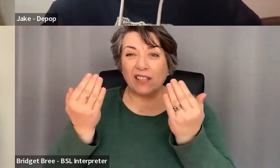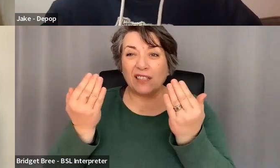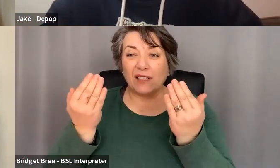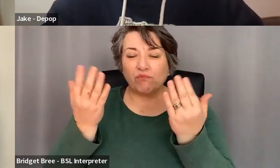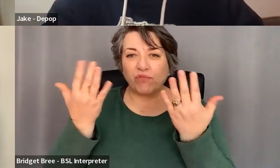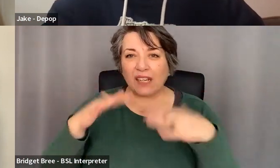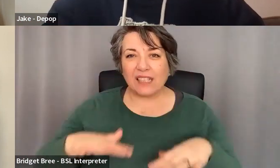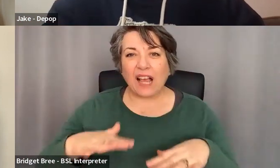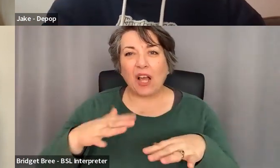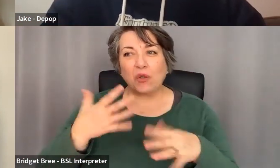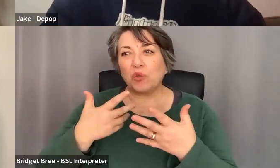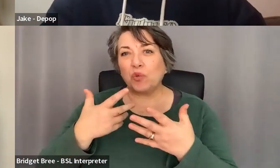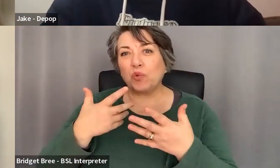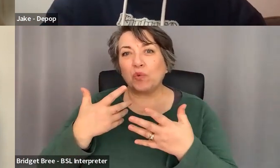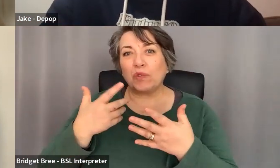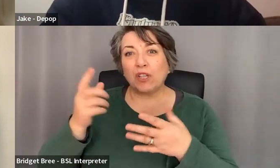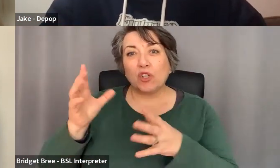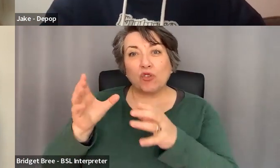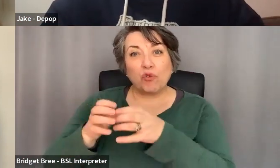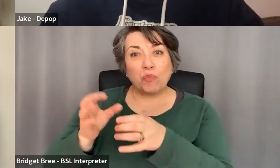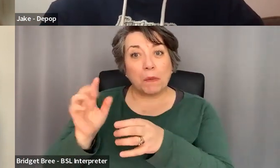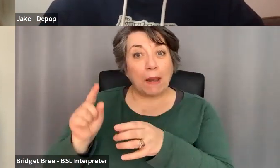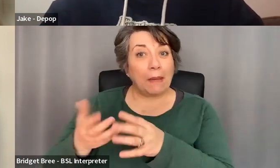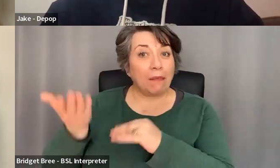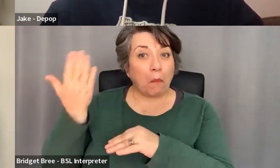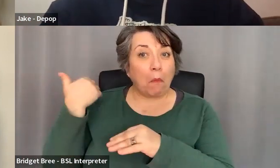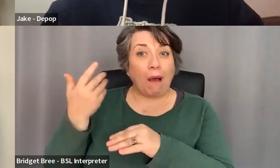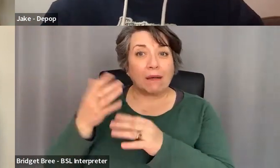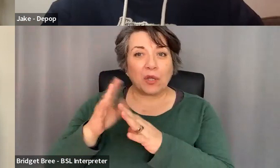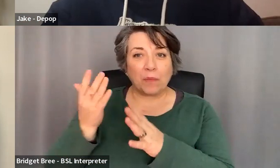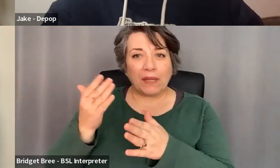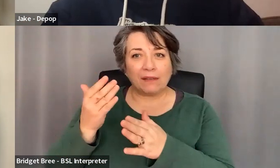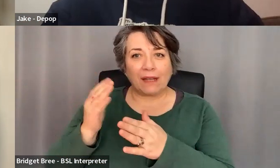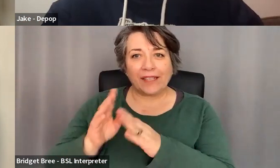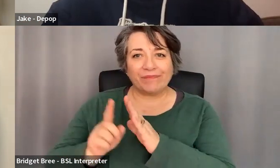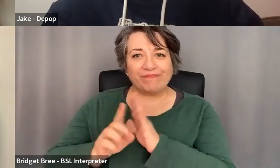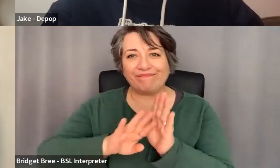groups in the past, you know, I think hiring different types of people can help bring in